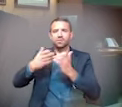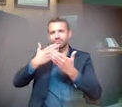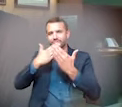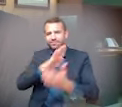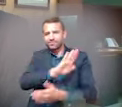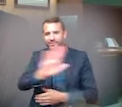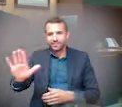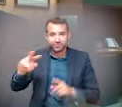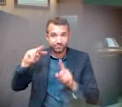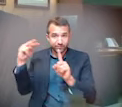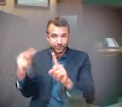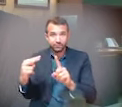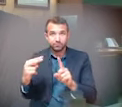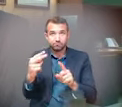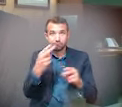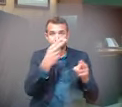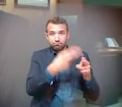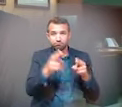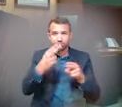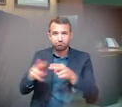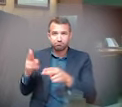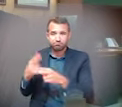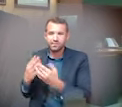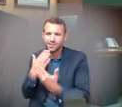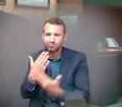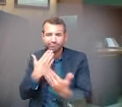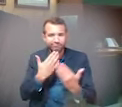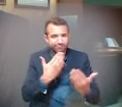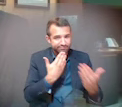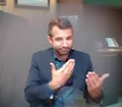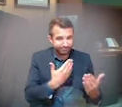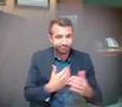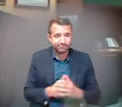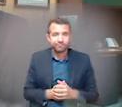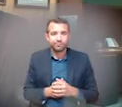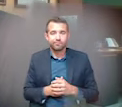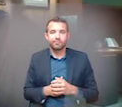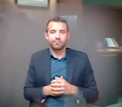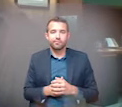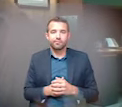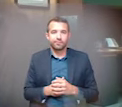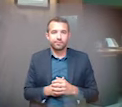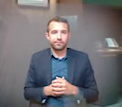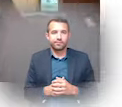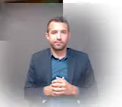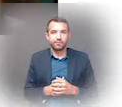I also want to do just a quick couple thank yous before we move into the performance element of our program today.